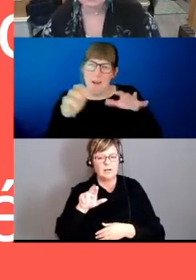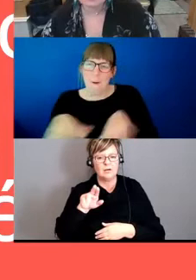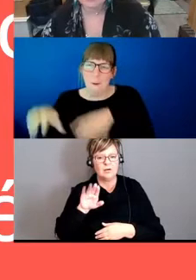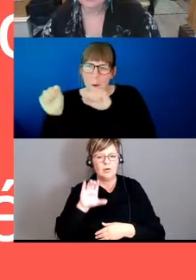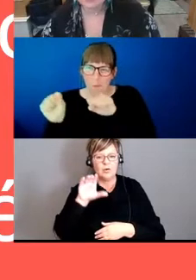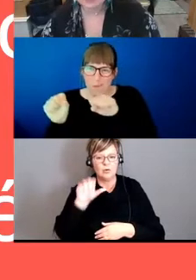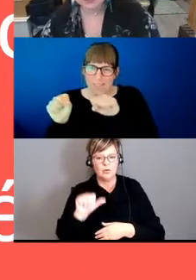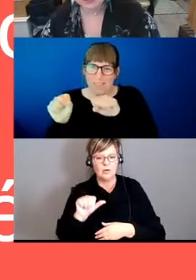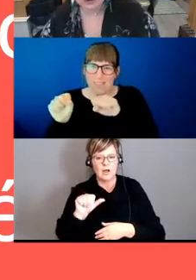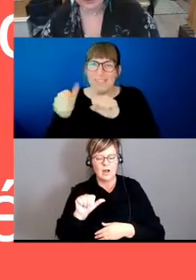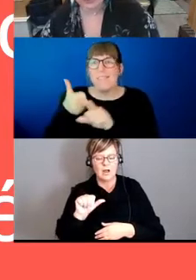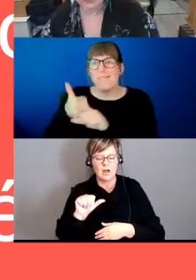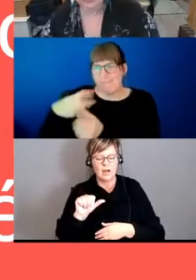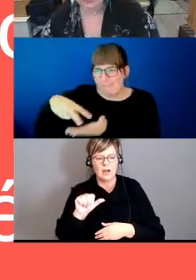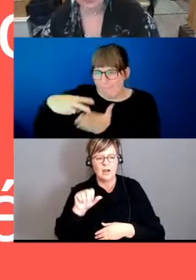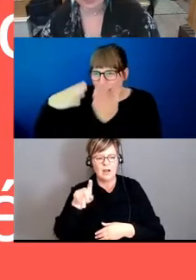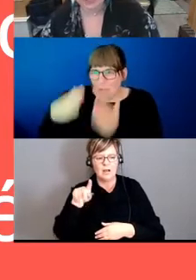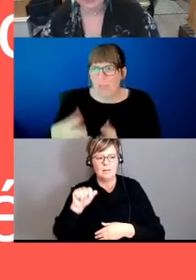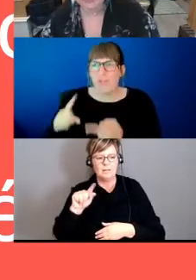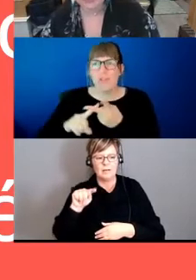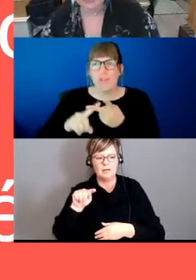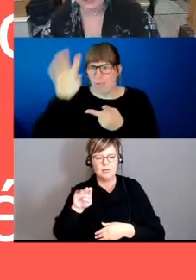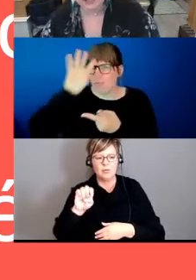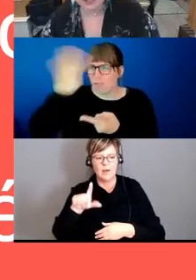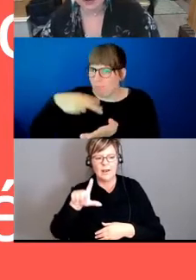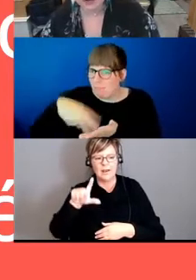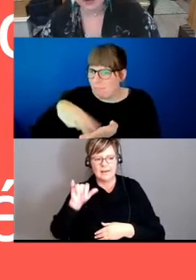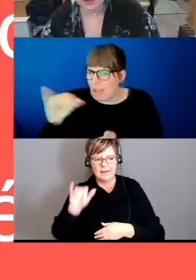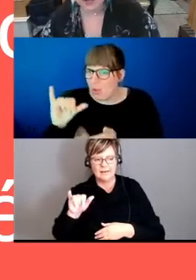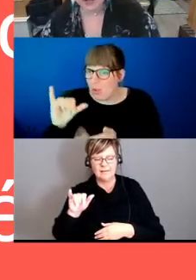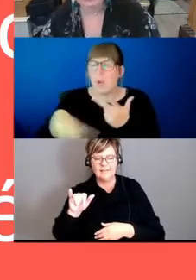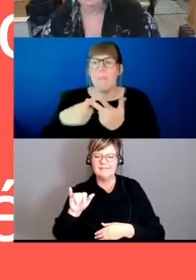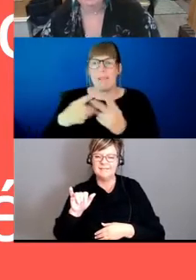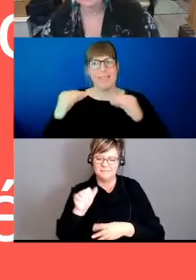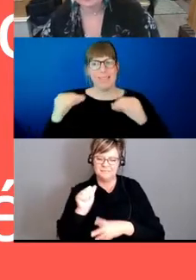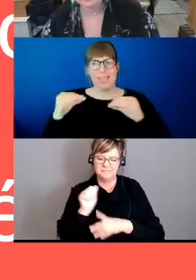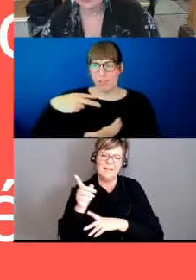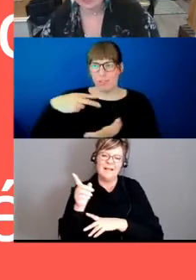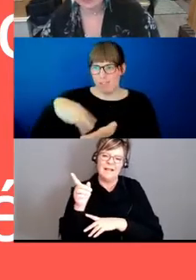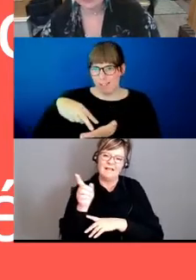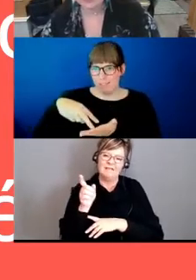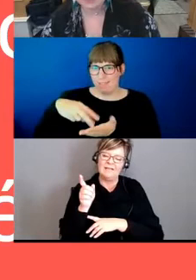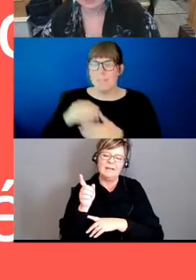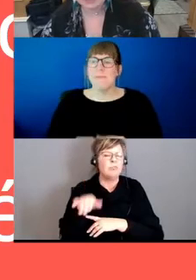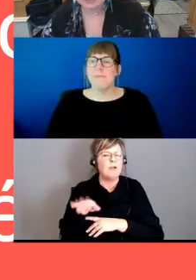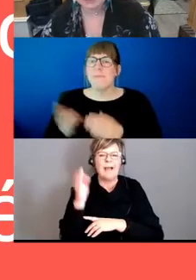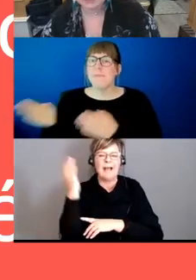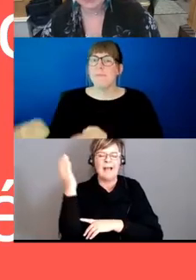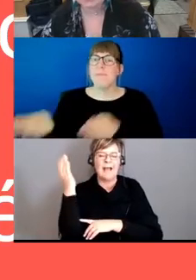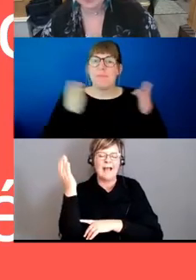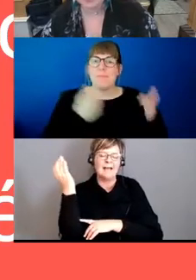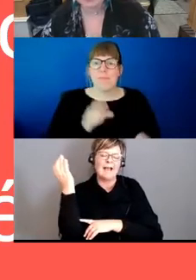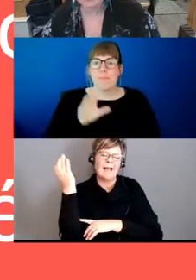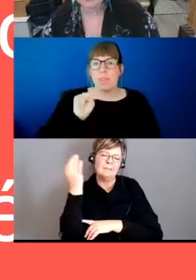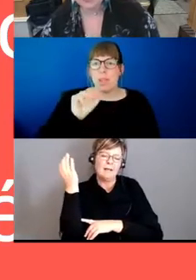AND DANCE EDUCATOR. WE WILL ALSO SHOWCASE MAXIME POMERLEAU WHO WORKS FOR THE CORPUSCULE